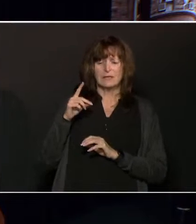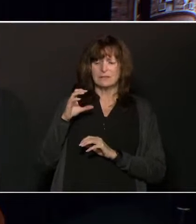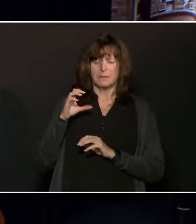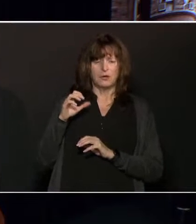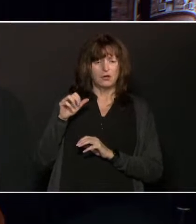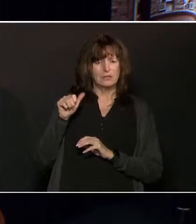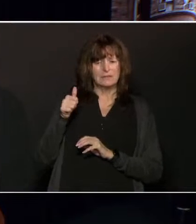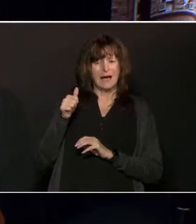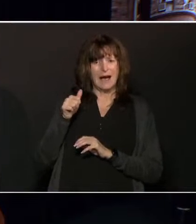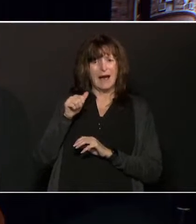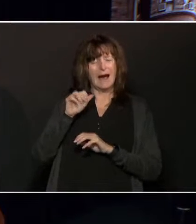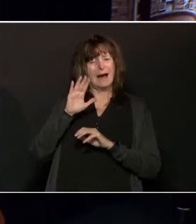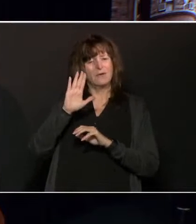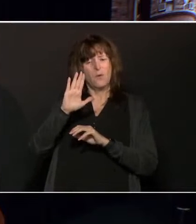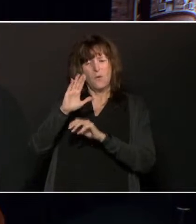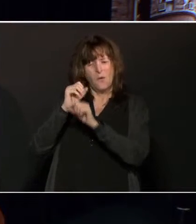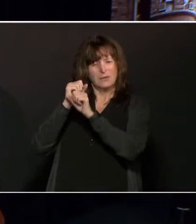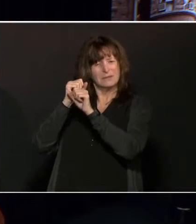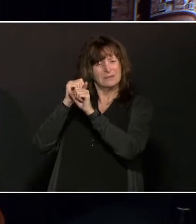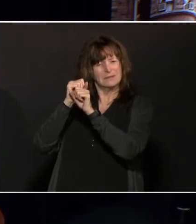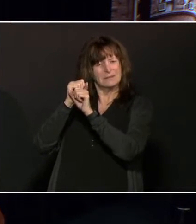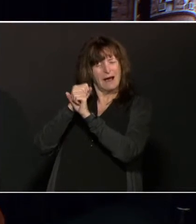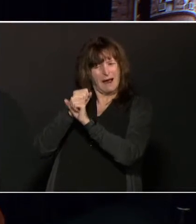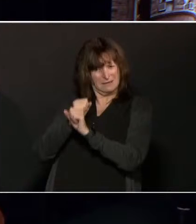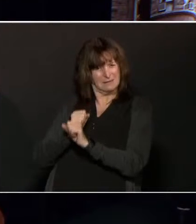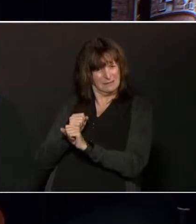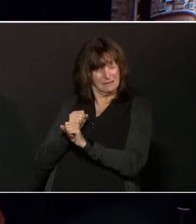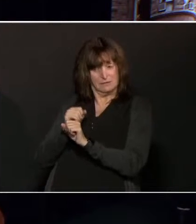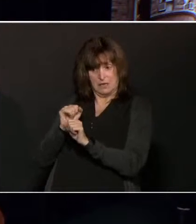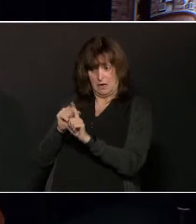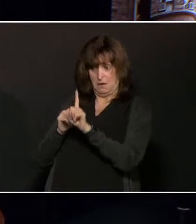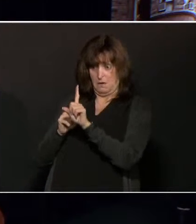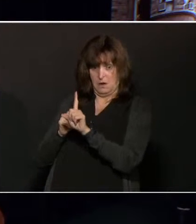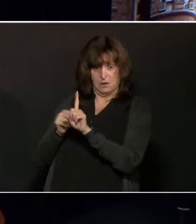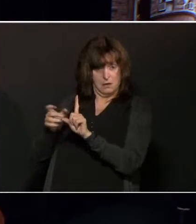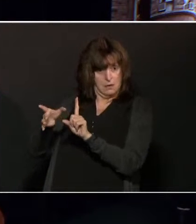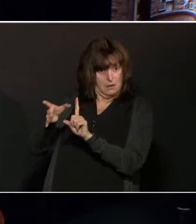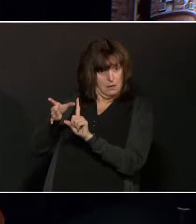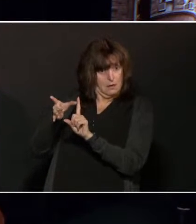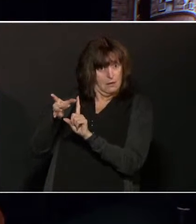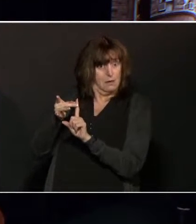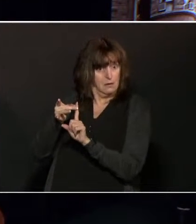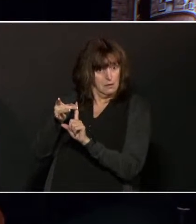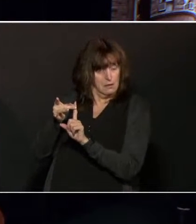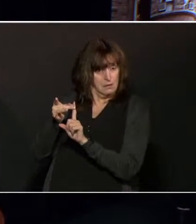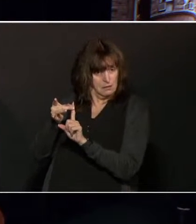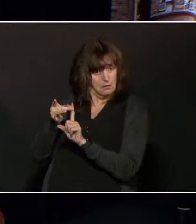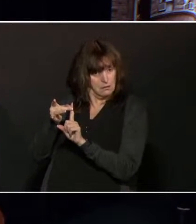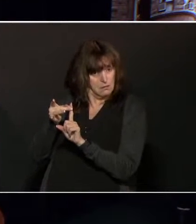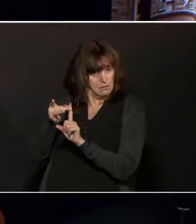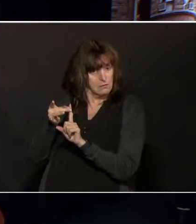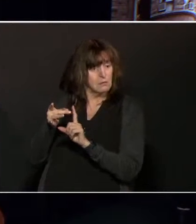BOTH AUSTRALIA THAT STARTED AT A MUCH LOWER RATE BOTH AUSTRALIA THAT STARTED AT A MUCH LOWER RATE OF MUCH LOWER RATE OF CASES THEY STARTED MUCH LOWER RATE OF CASES THEY STARTED THEIR MUCH LOWER RATE OF CASES THEY STARTED THEIR LOCKDOWN